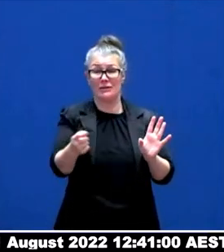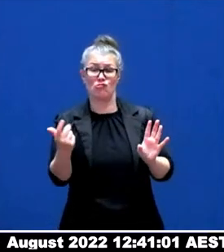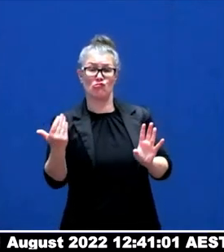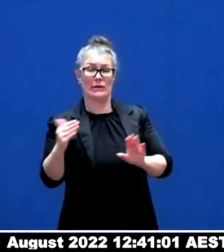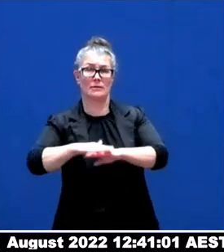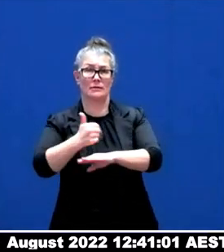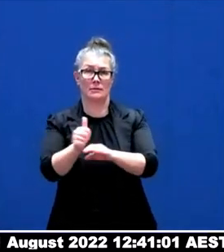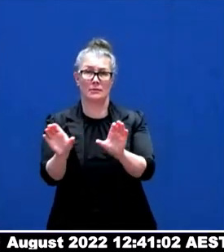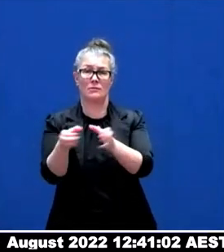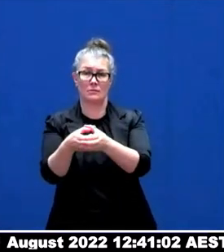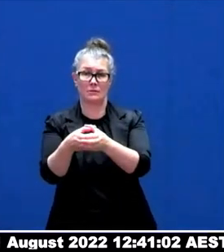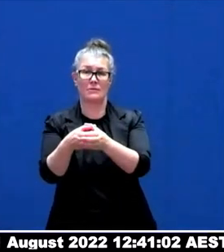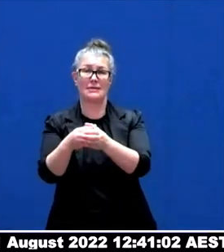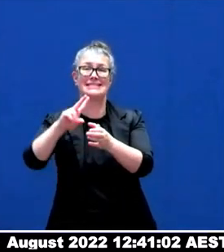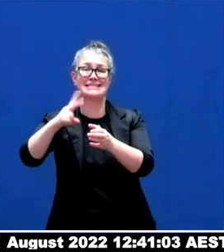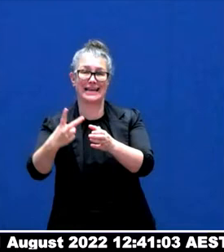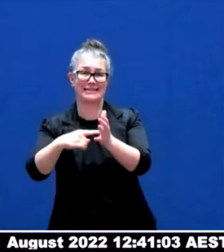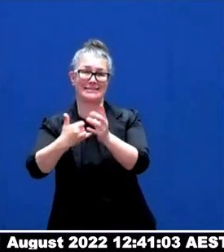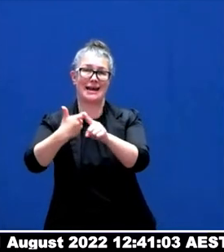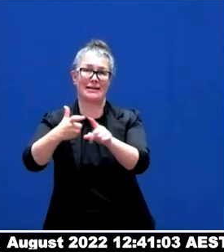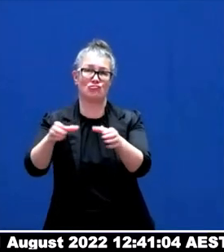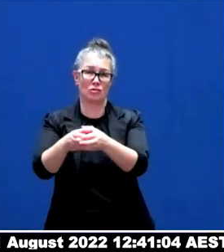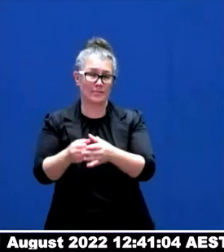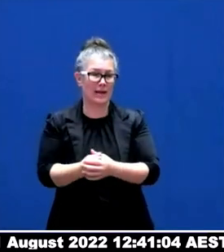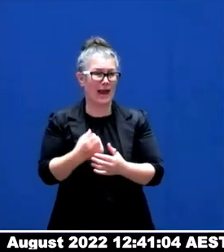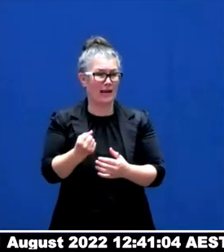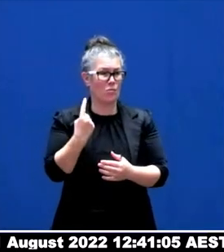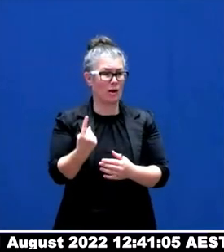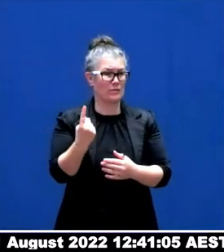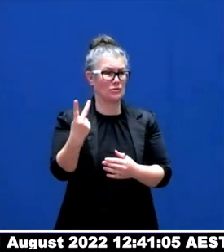And there's been one, maybe two meetings to date to progress that work and there will be